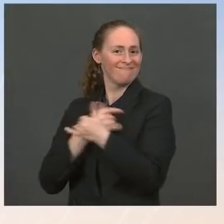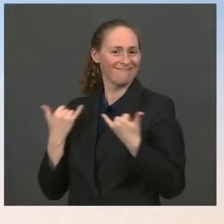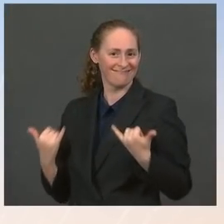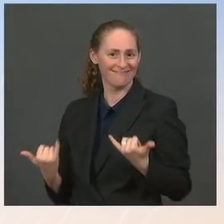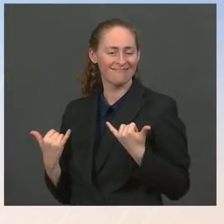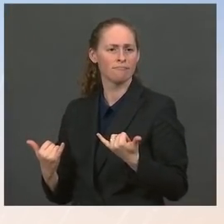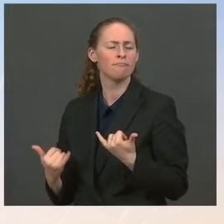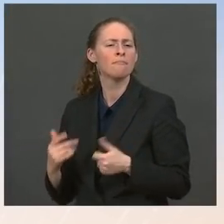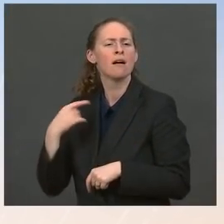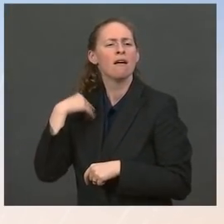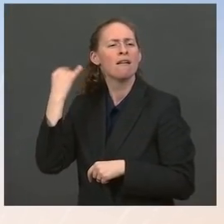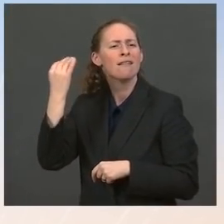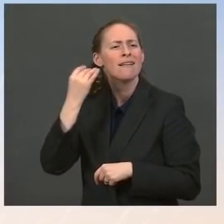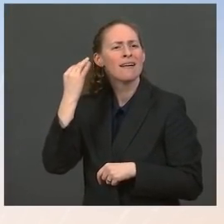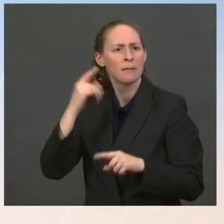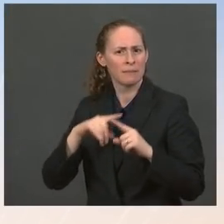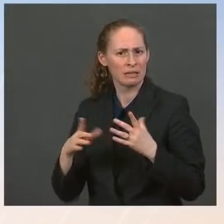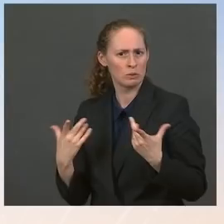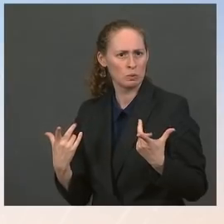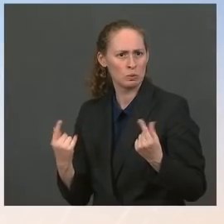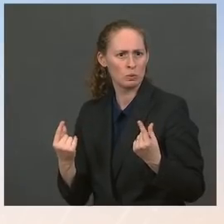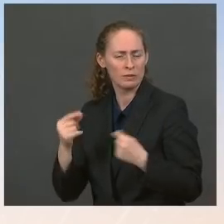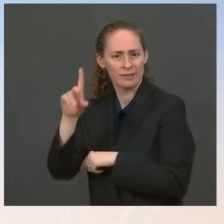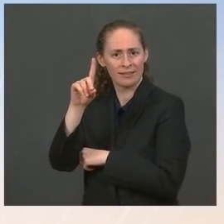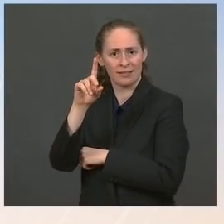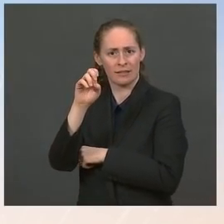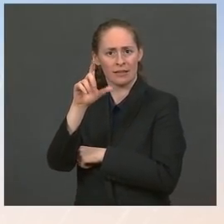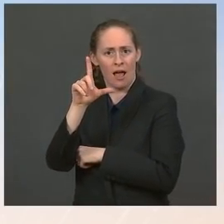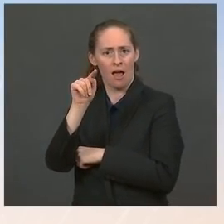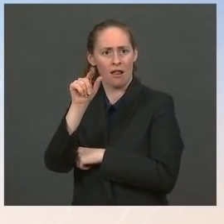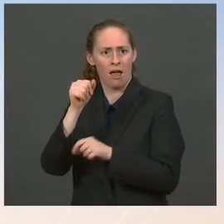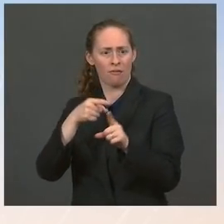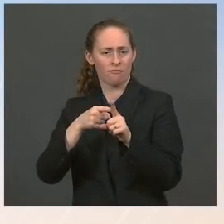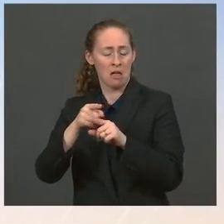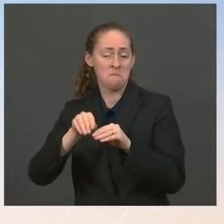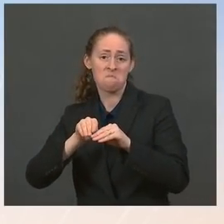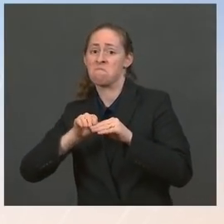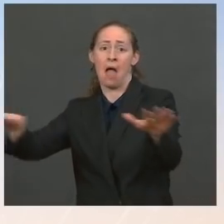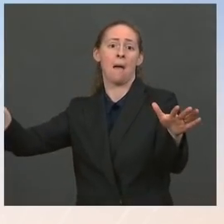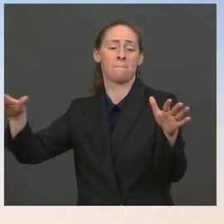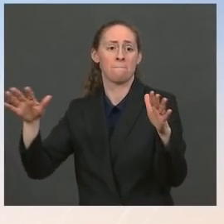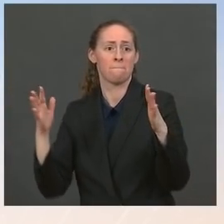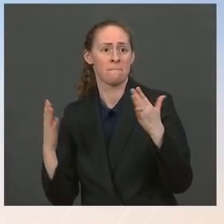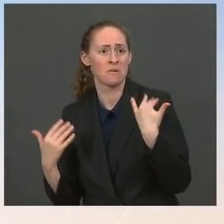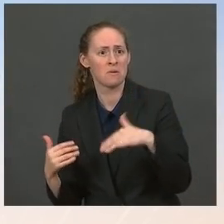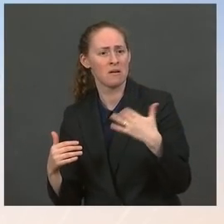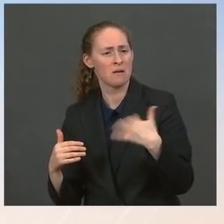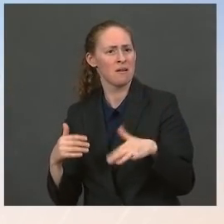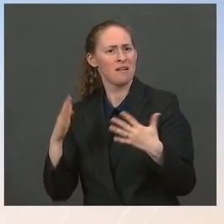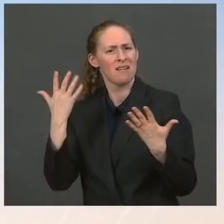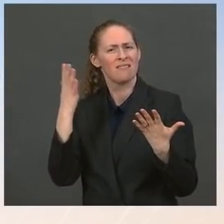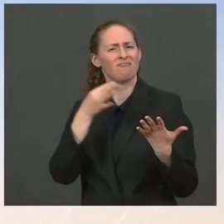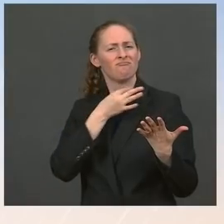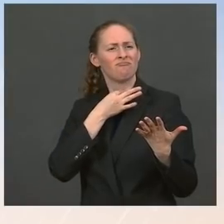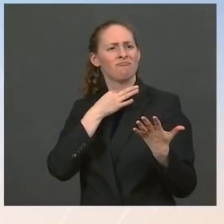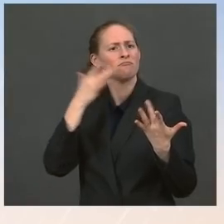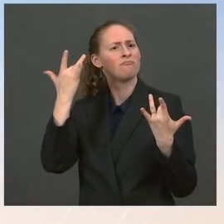within the United States over the summer, why are there still no vaccine or testing requirements for domestic travel? Ms. Jean-Pierre: So, you know,